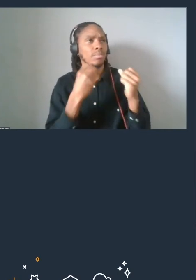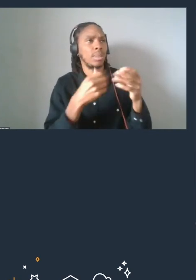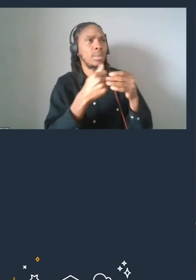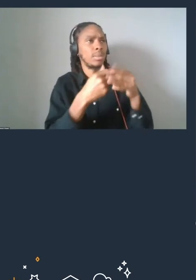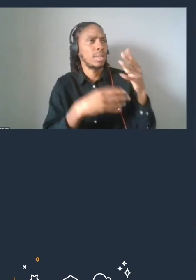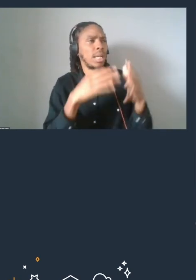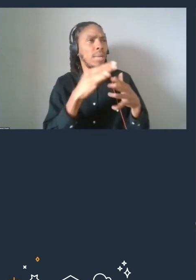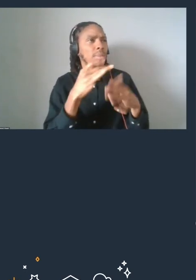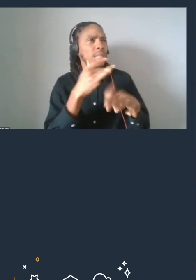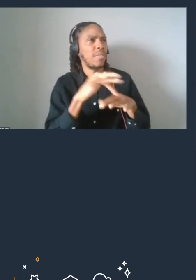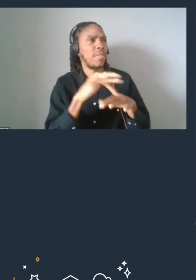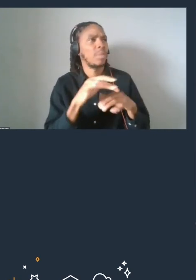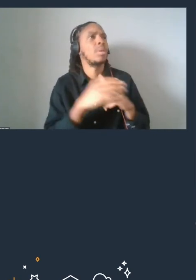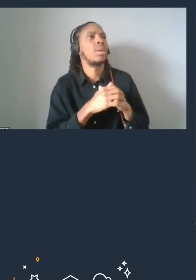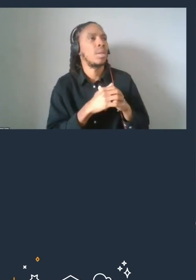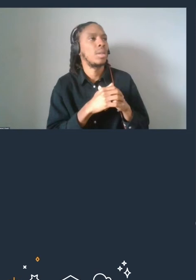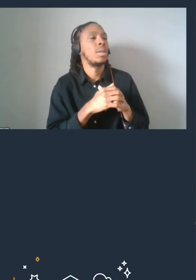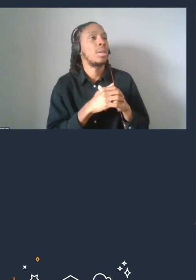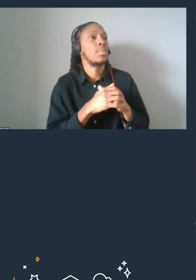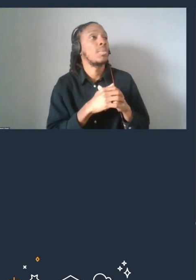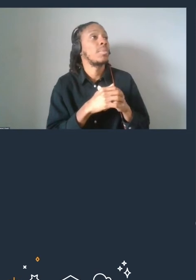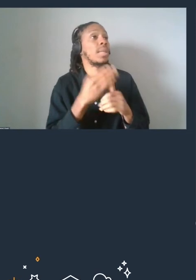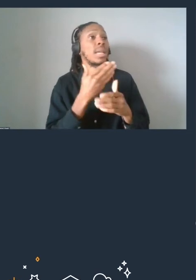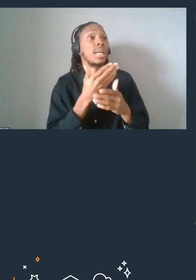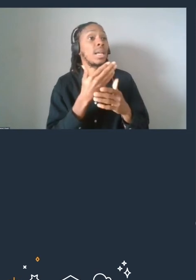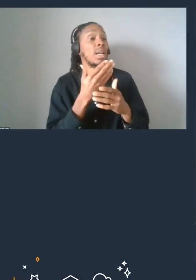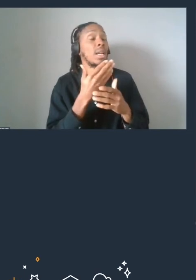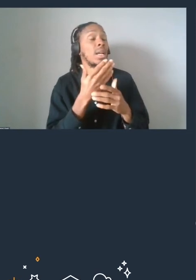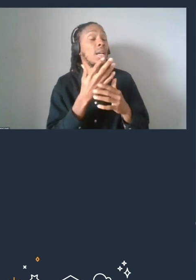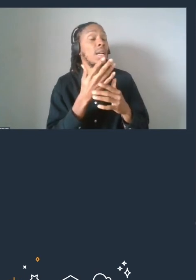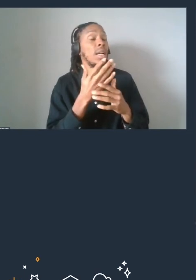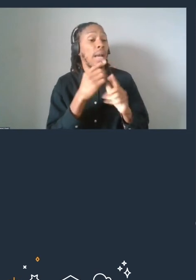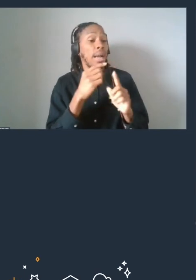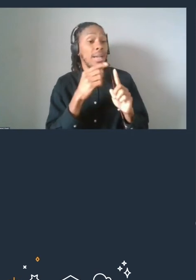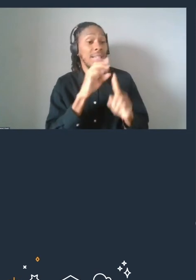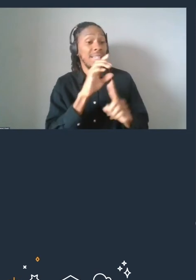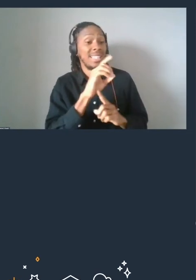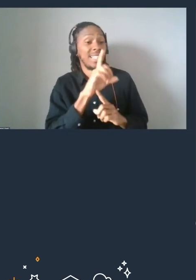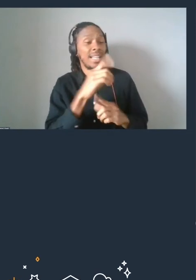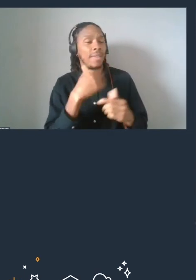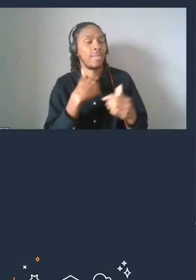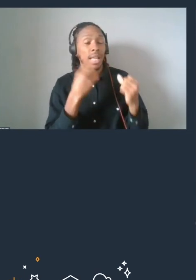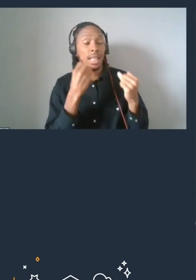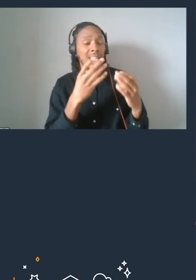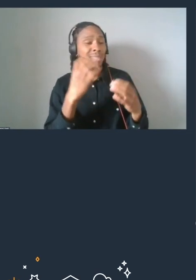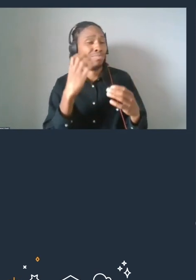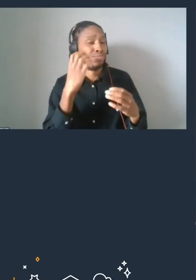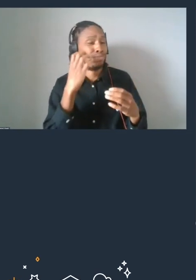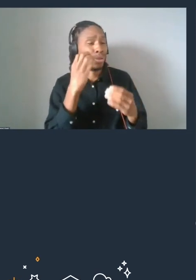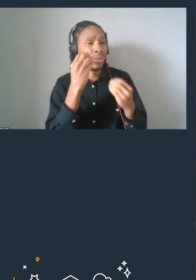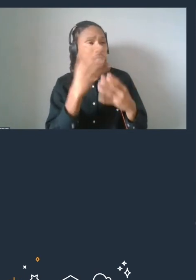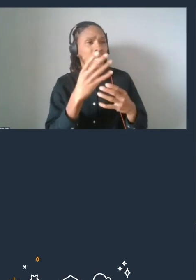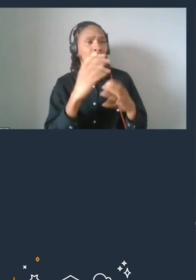but it's, you know, the thing about data lakes is, it's a lot of data, and customers just have tons and tons of data out there.